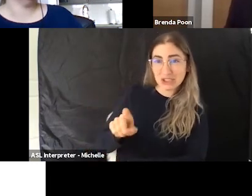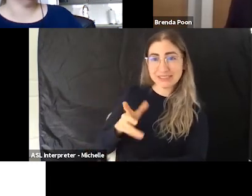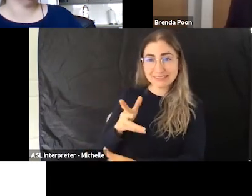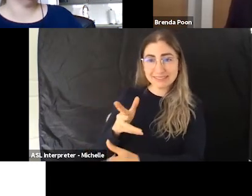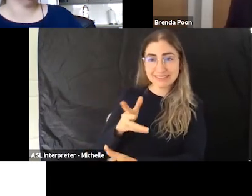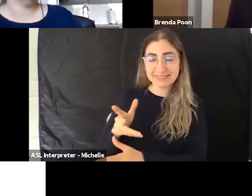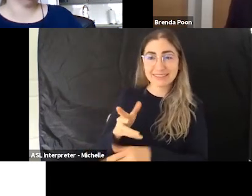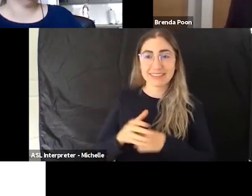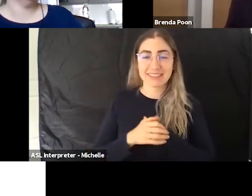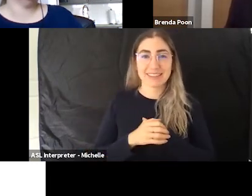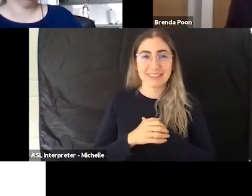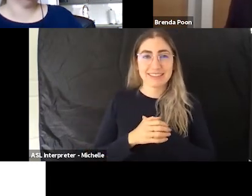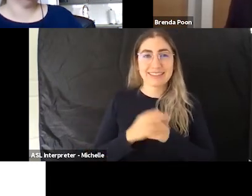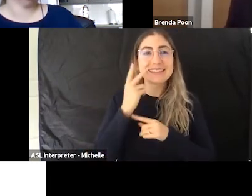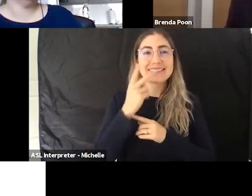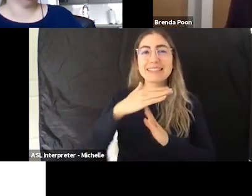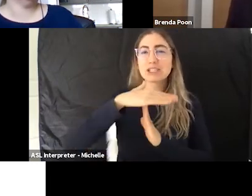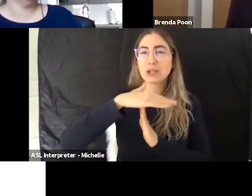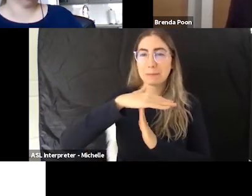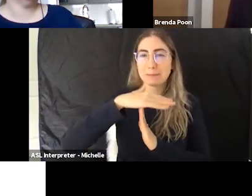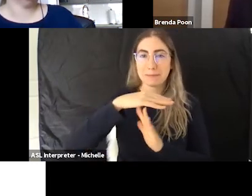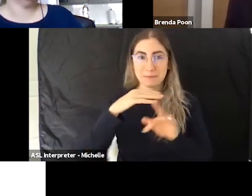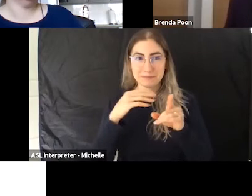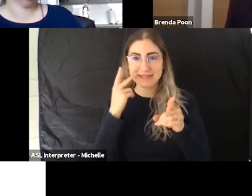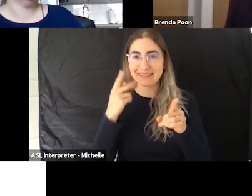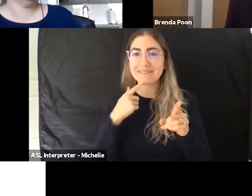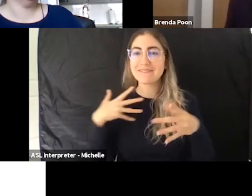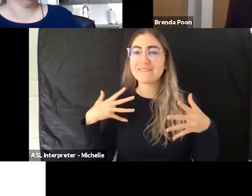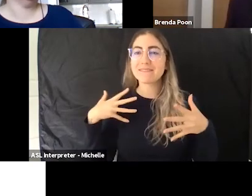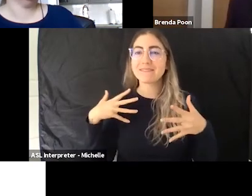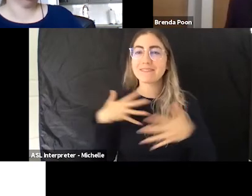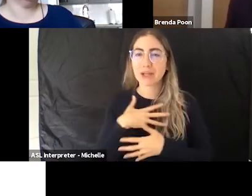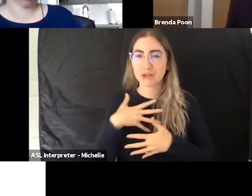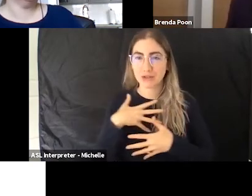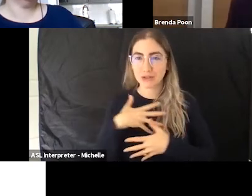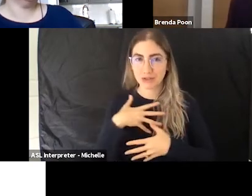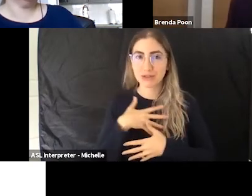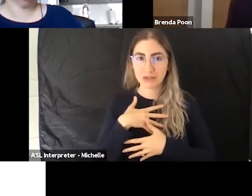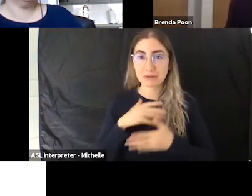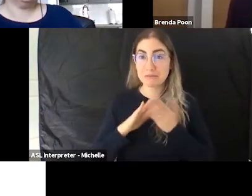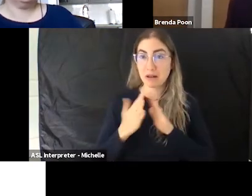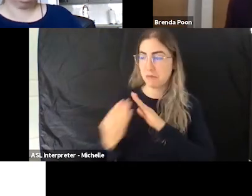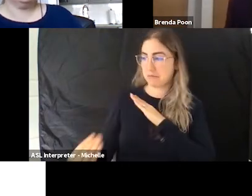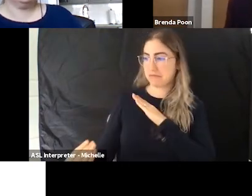WAS THIS TOP POINT HERE, THE TOP THEME WHICH IS FEAR OF BEING -- BECOMING INFECTED AND